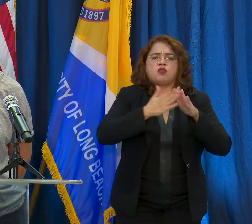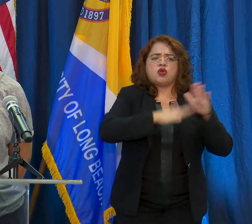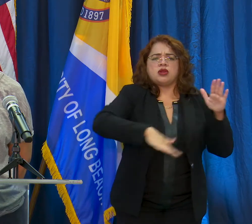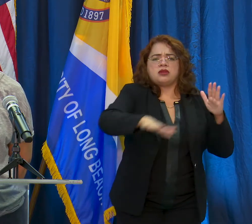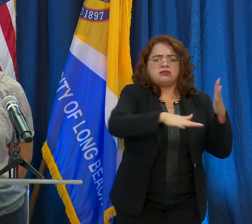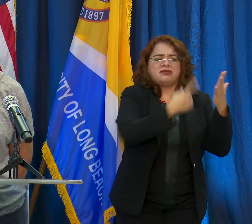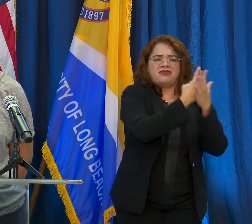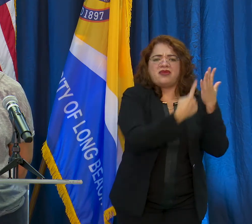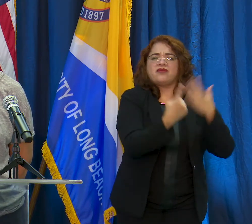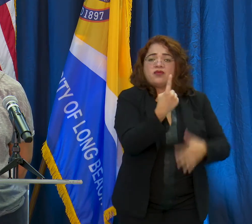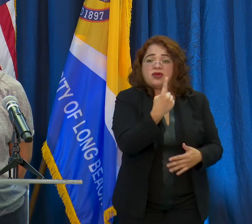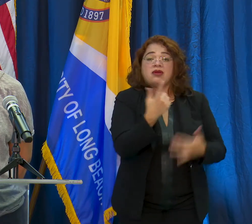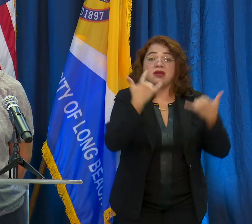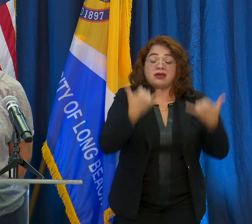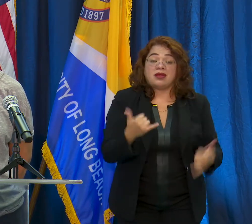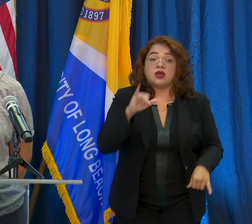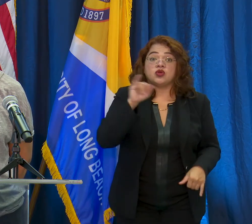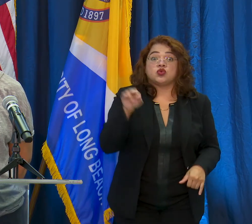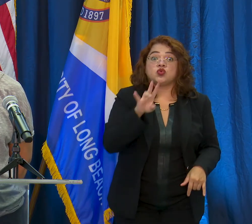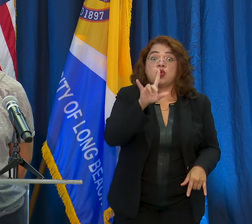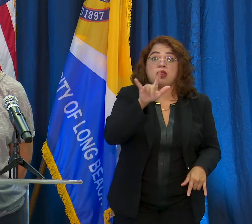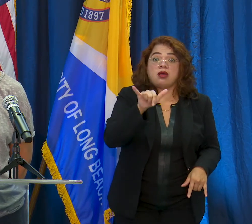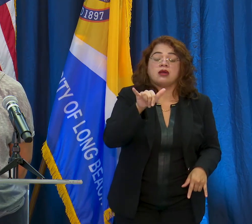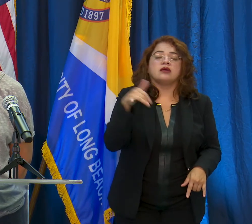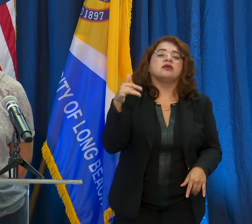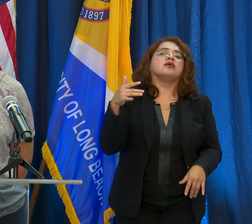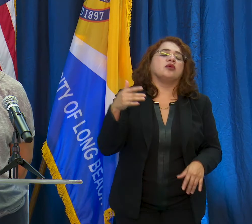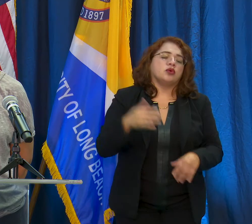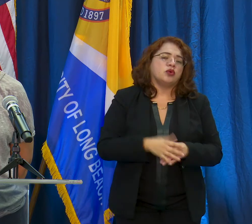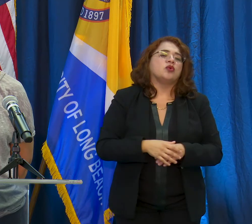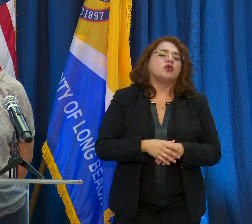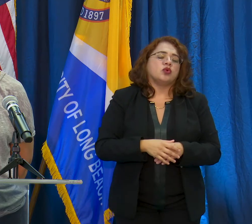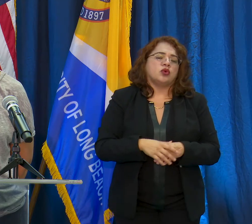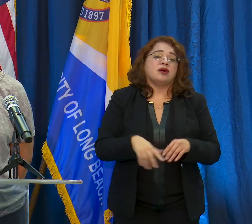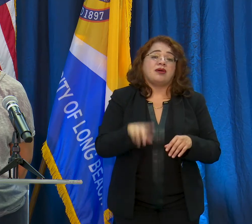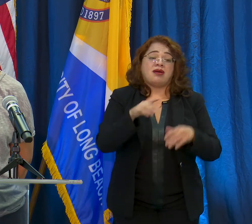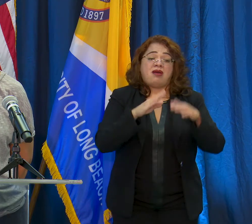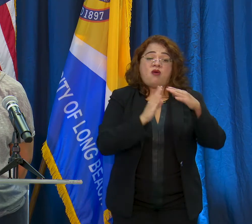Now in July, more than half of all deaths in Long Beach